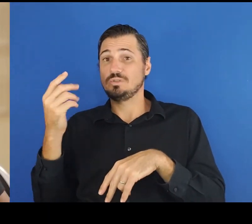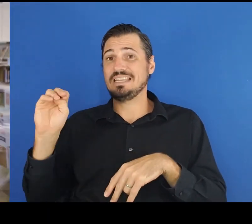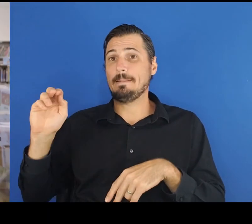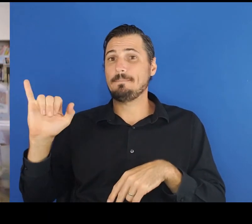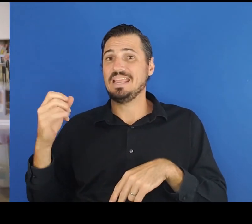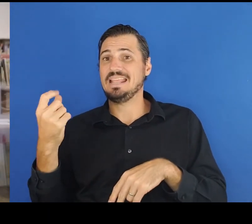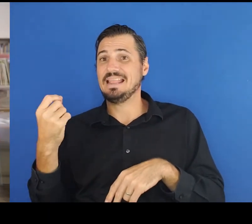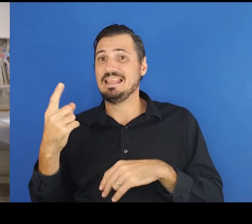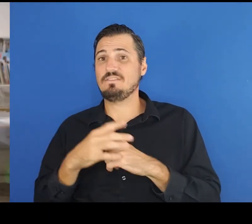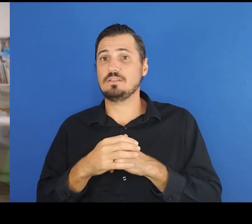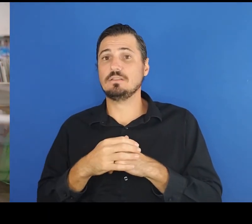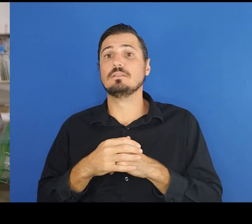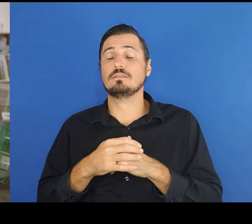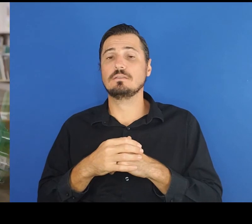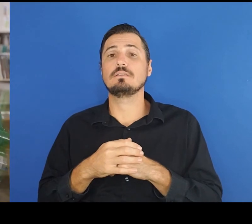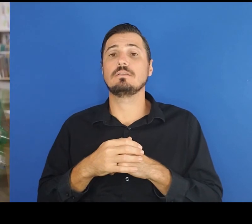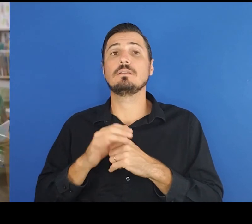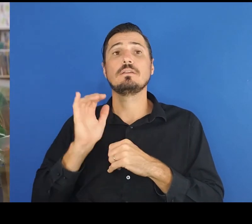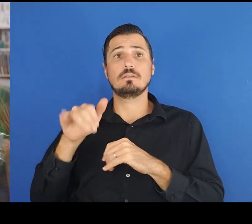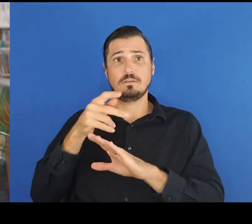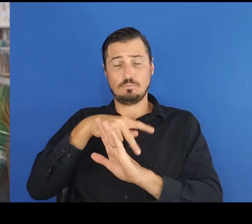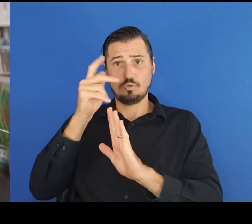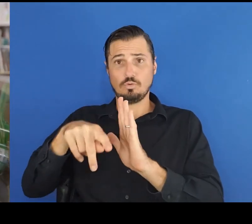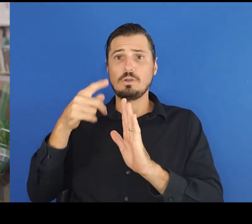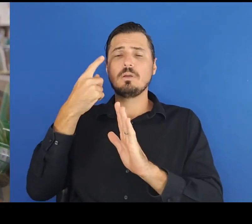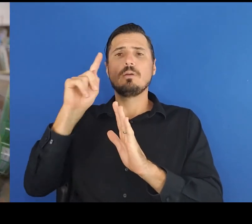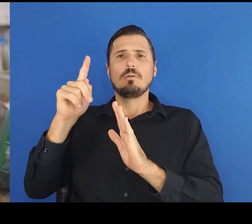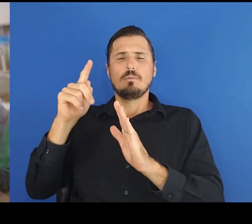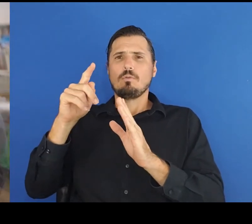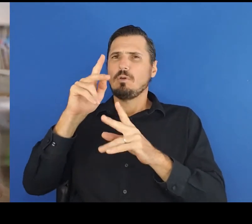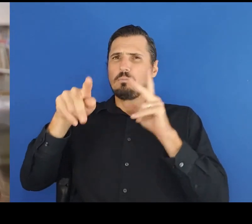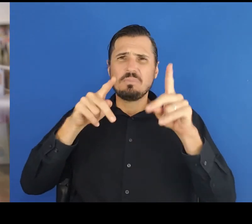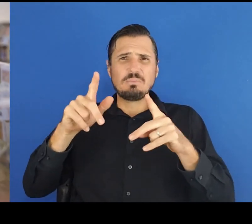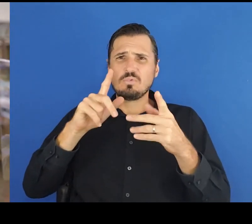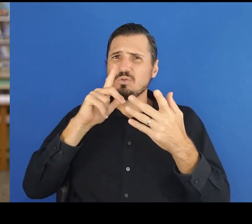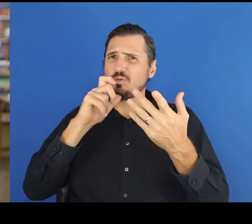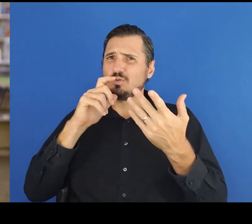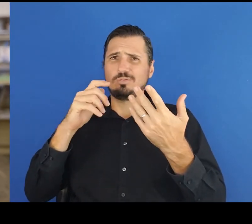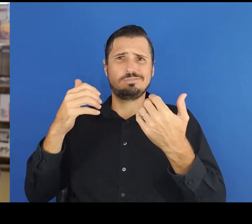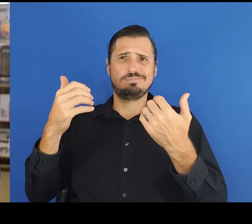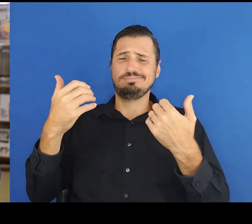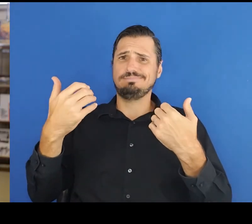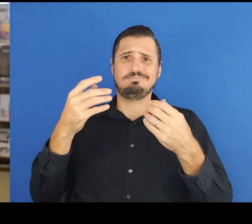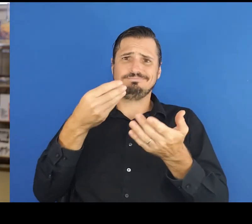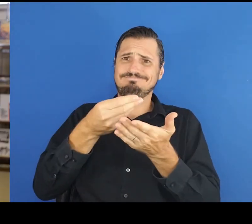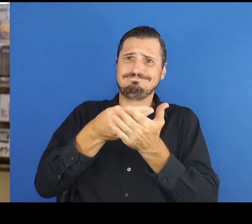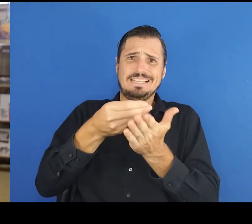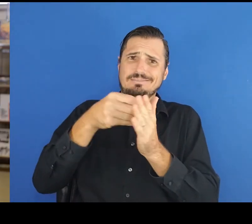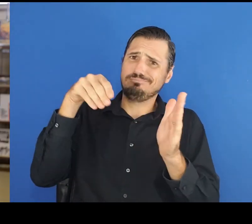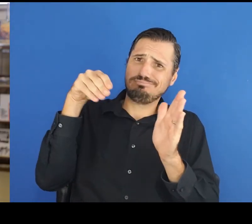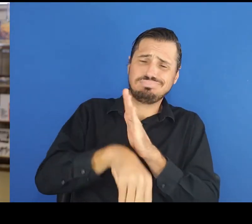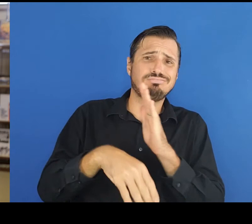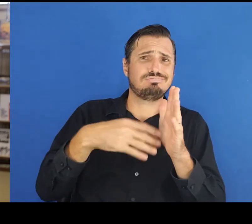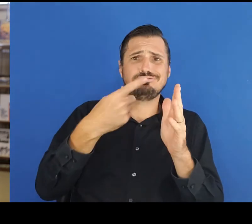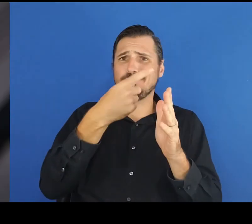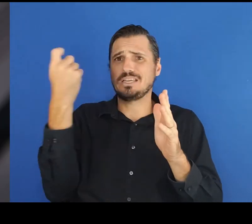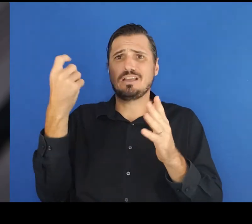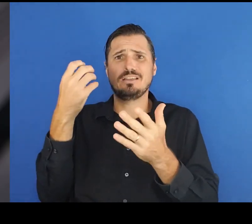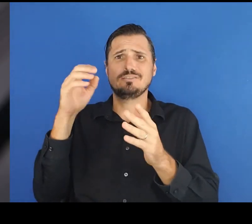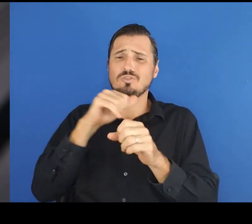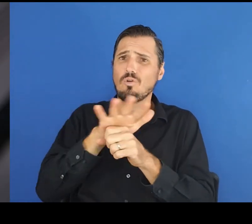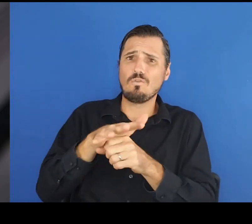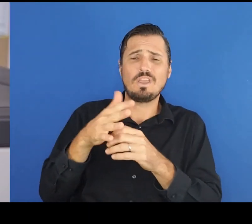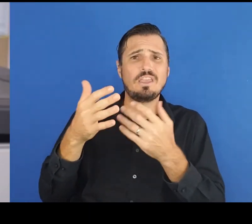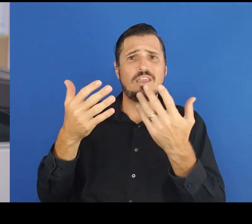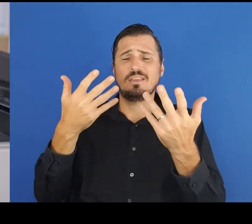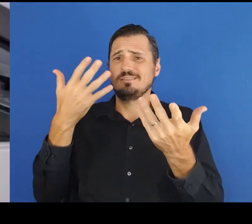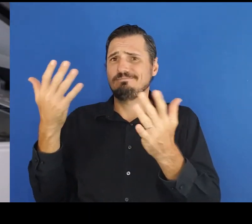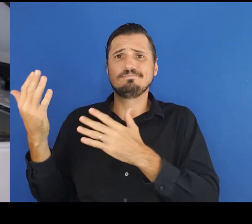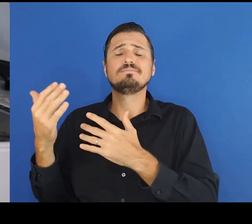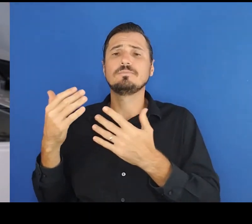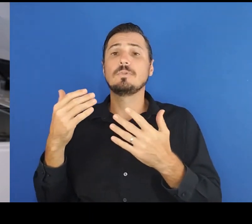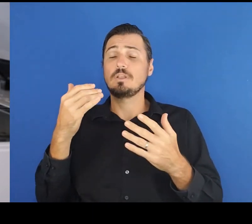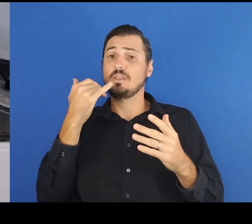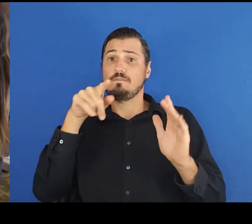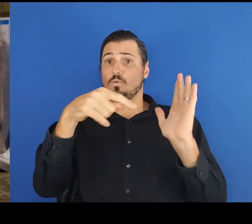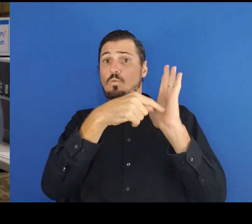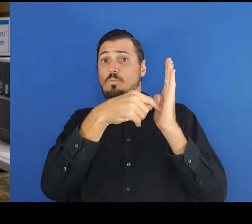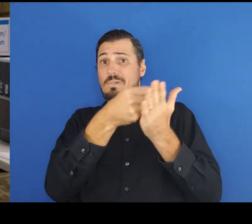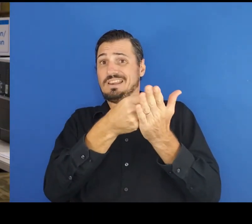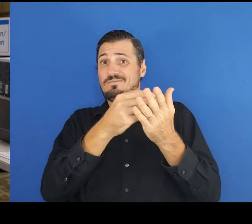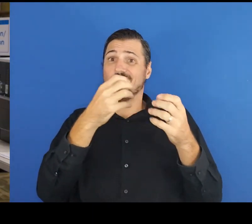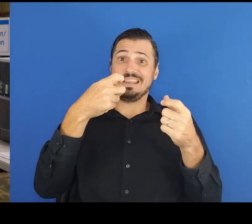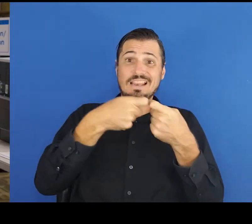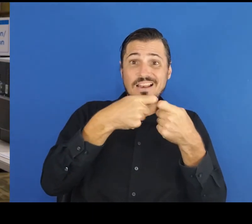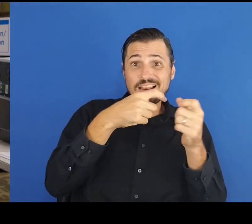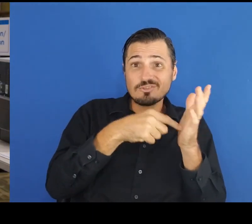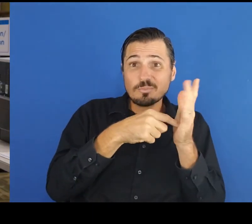The program is for households that have been impacted, directly or indirectly, by the COVID-19 pandemic. Those past due on their rent or utilities are encouraged to apply for the program.